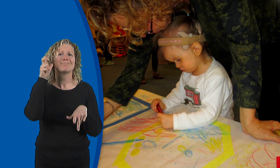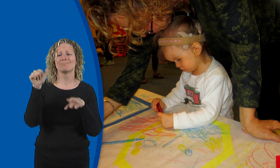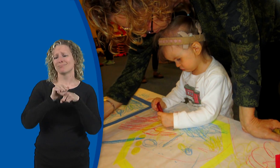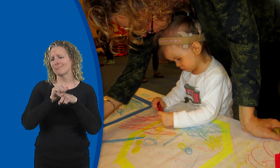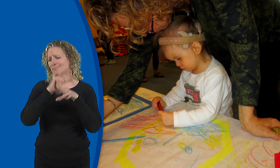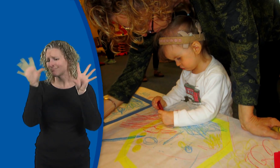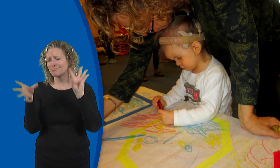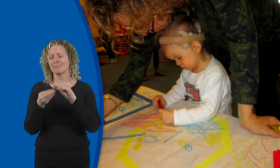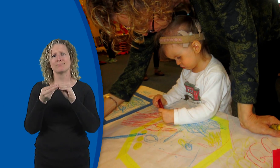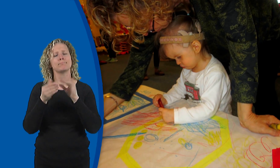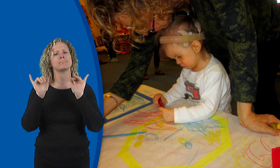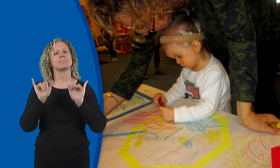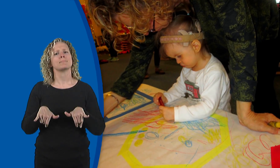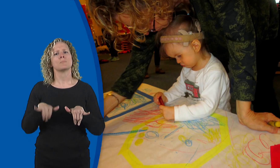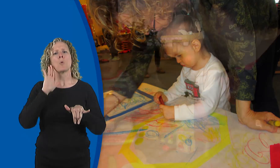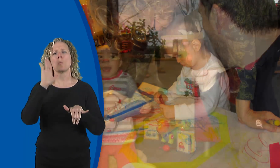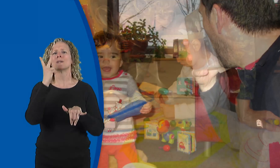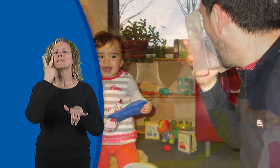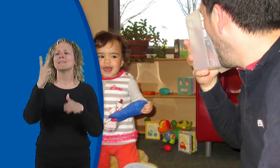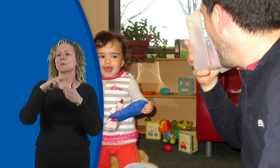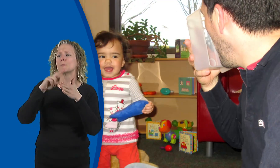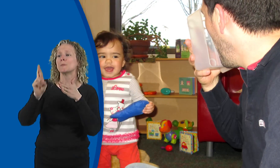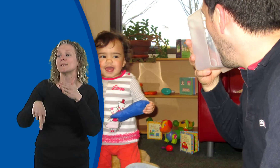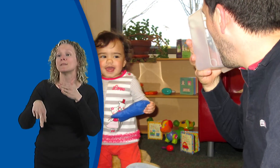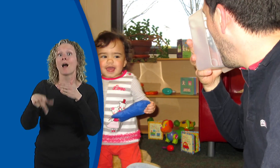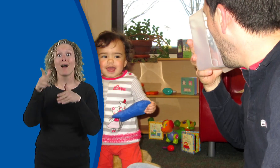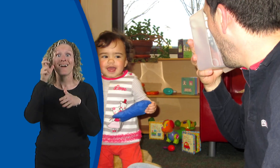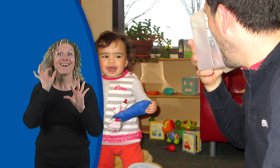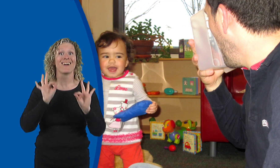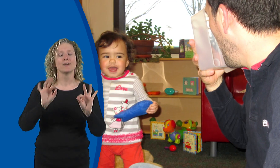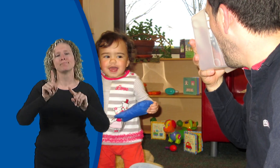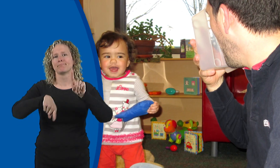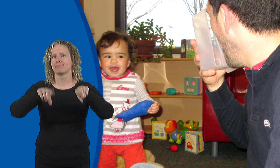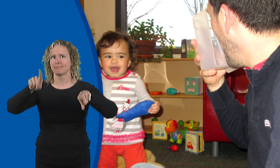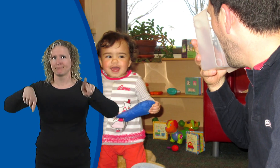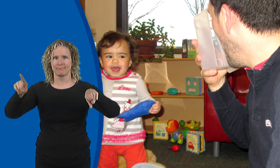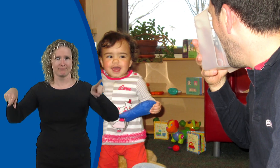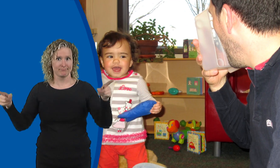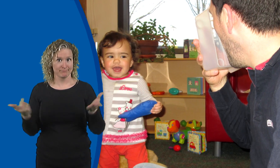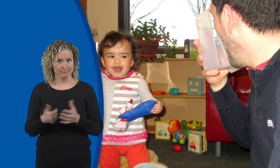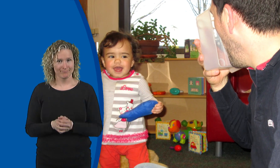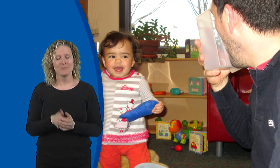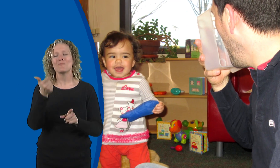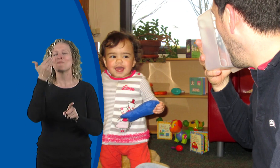and/or cochlear implants are fitted, learning to listen takes time.